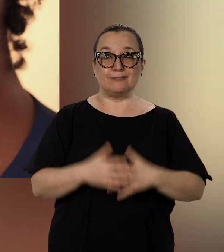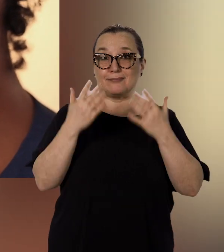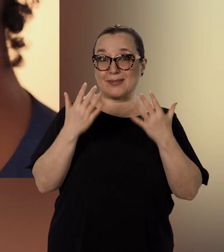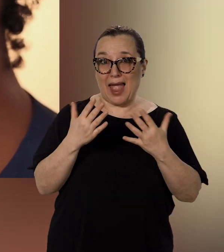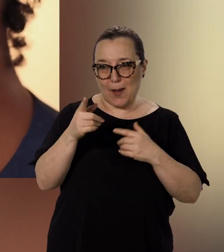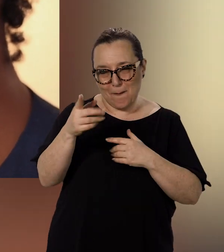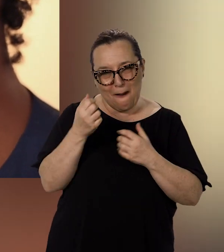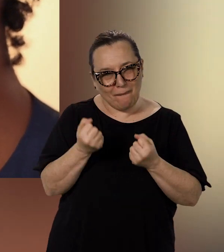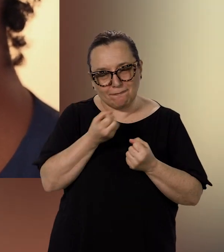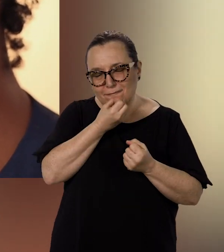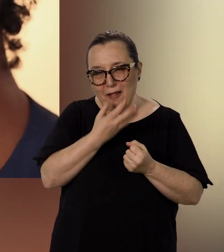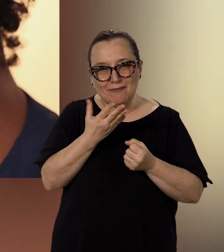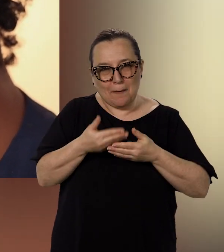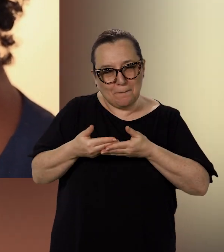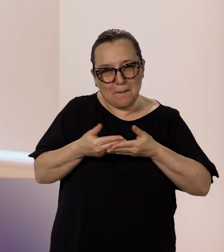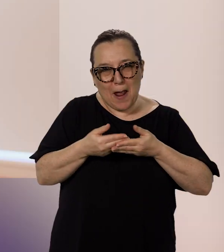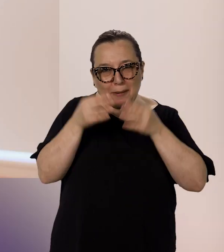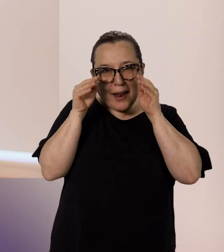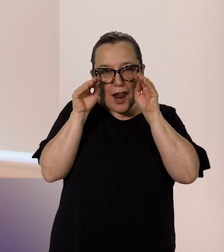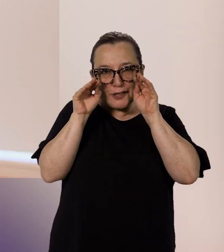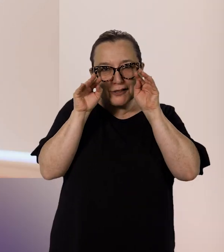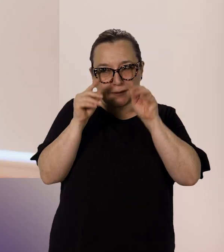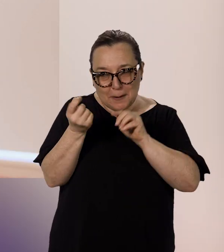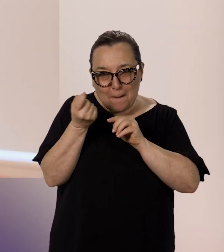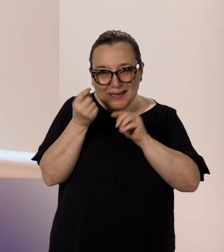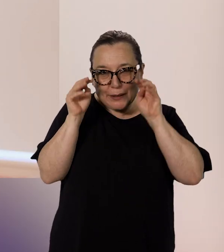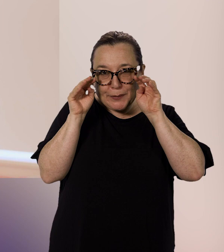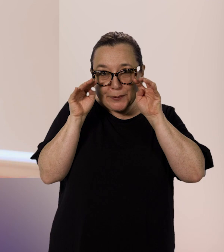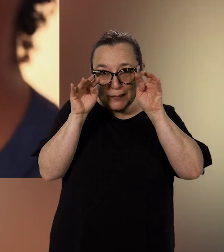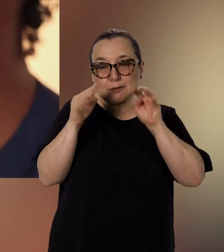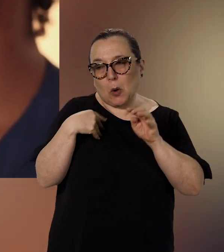You've obviously got some lovely little baby lashes that are coming through, so we're going to apply some mascara there.